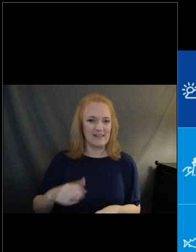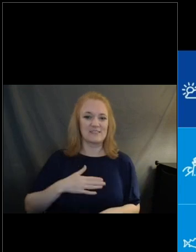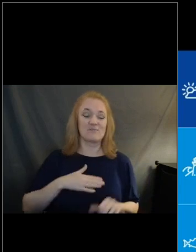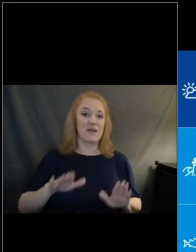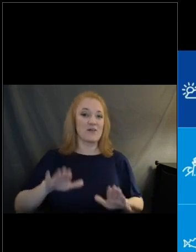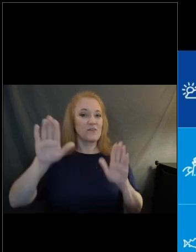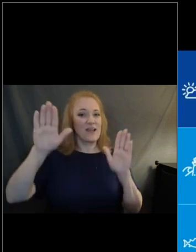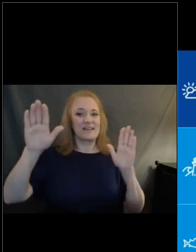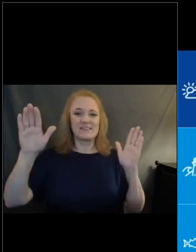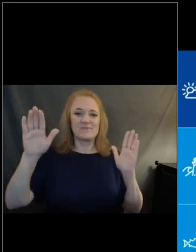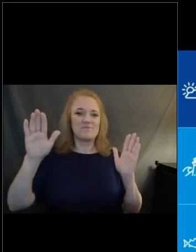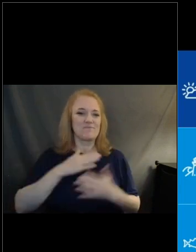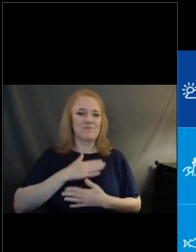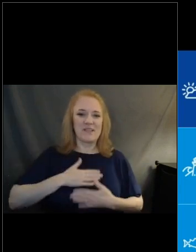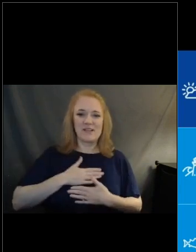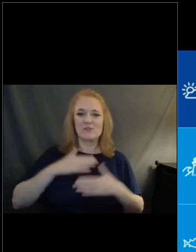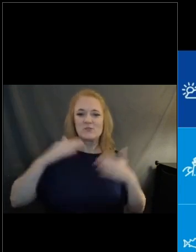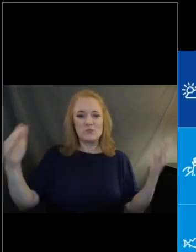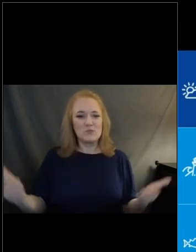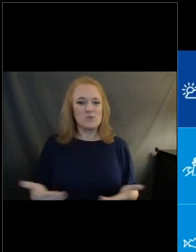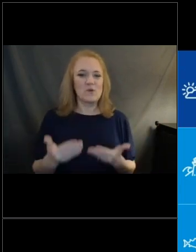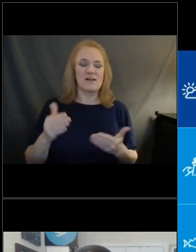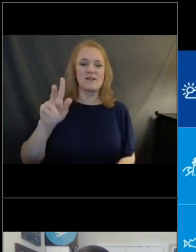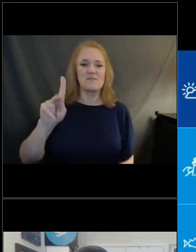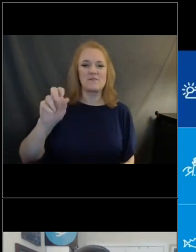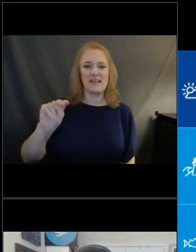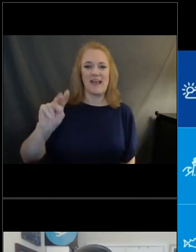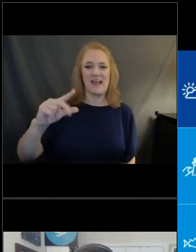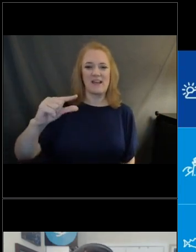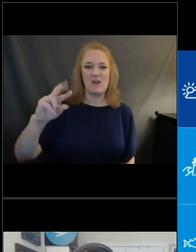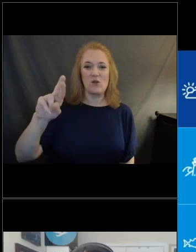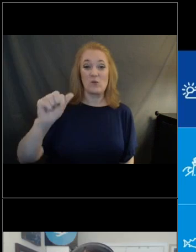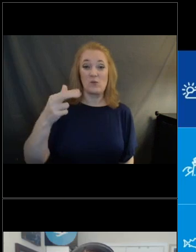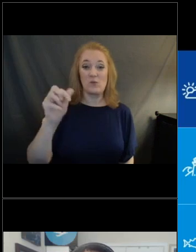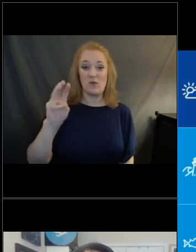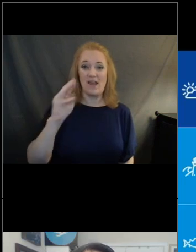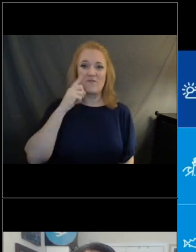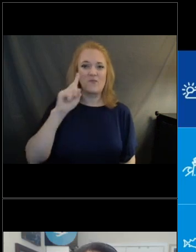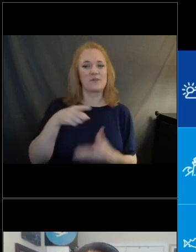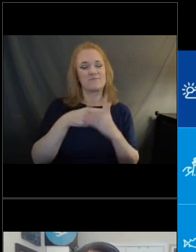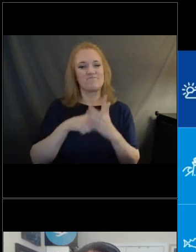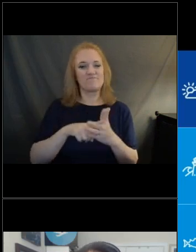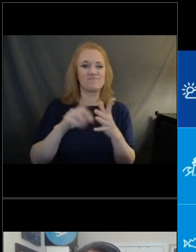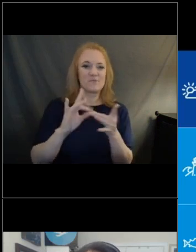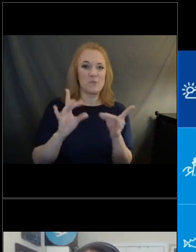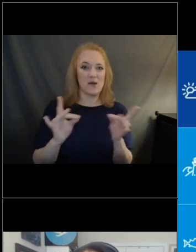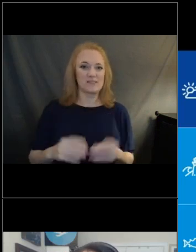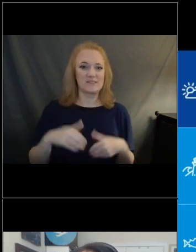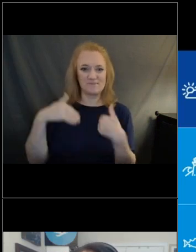welcome the Director of the National Weather Service, Ken Graham, to provide opening remarks.